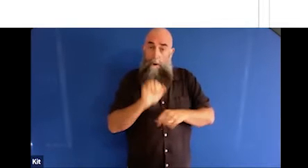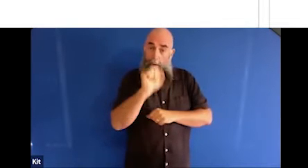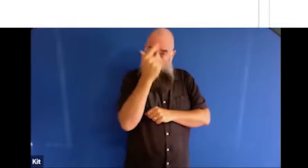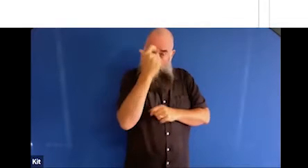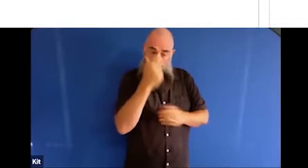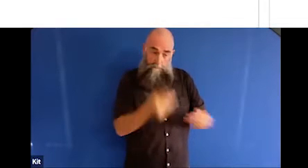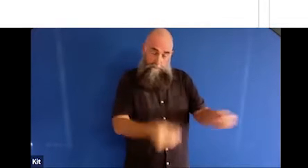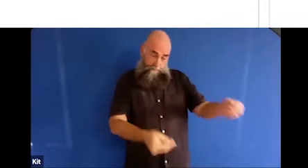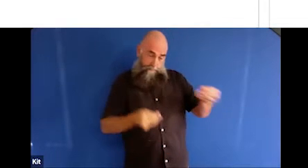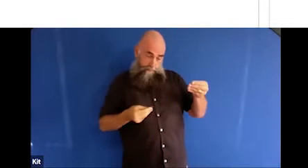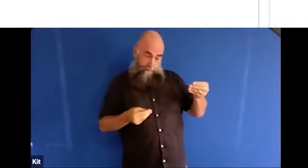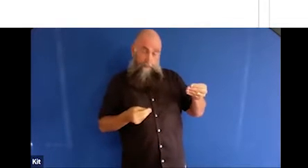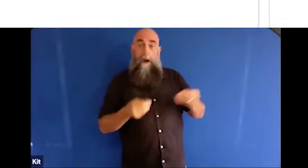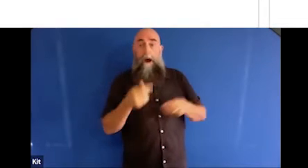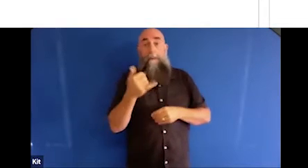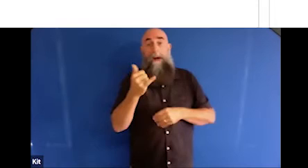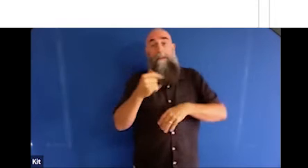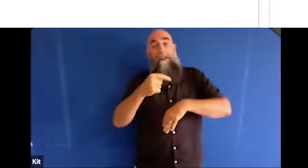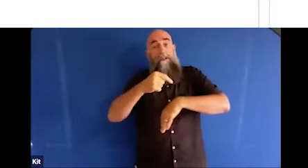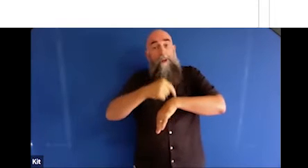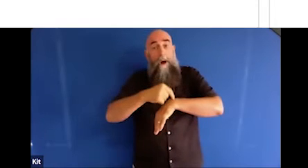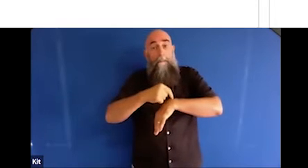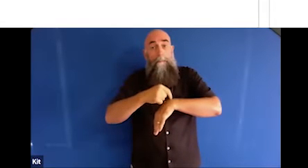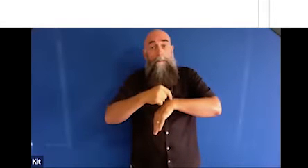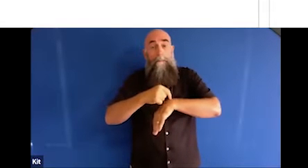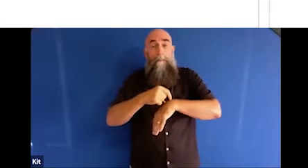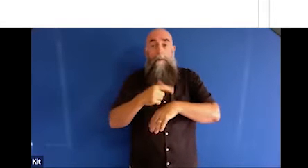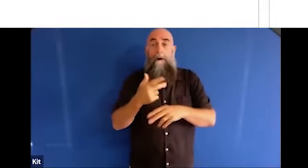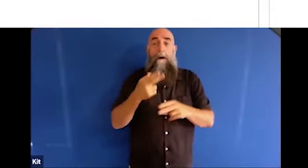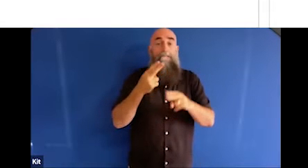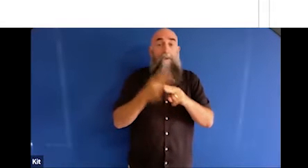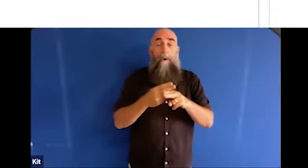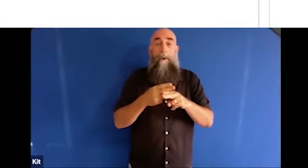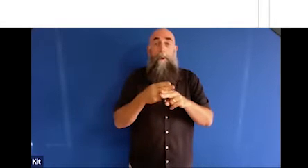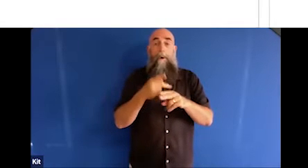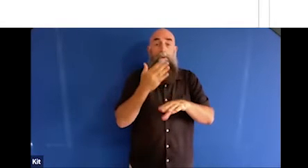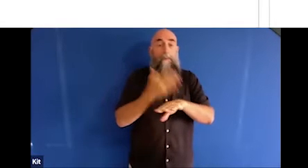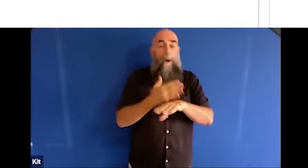It can mean that it's timely in the sense that it's time to coincide with a major event. It's